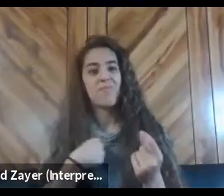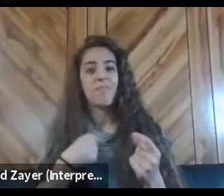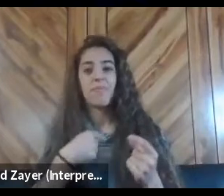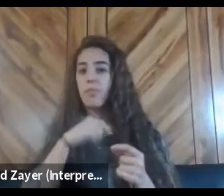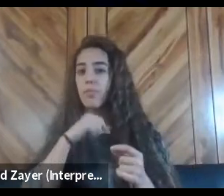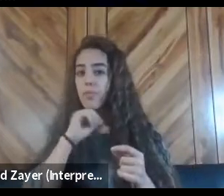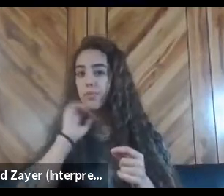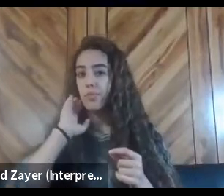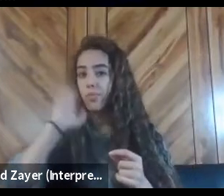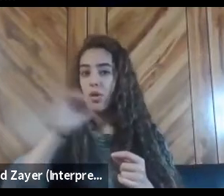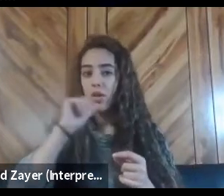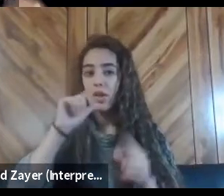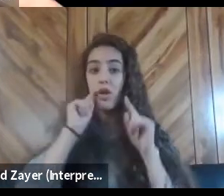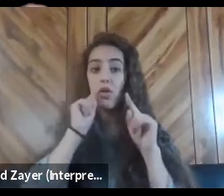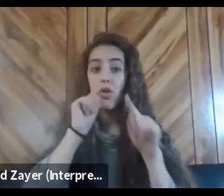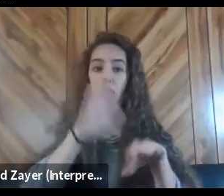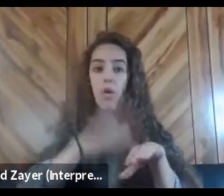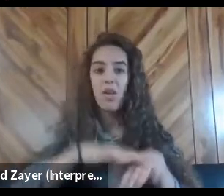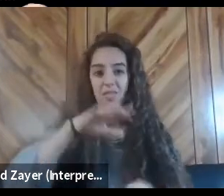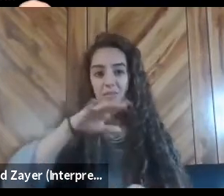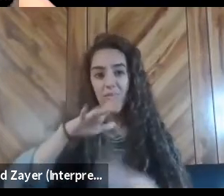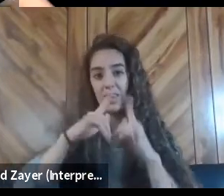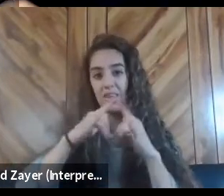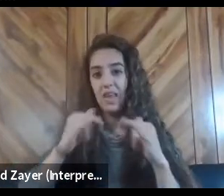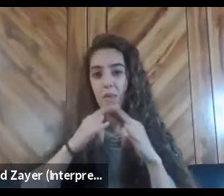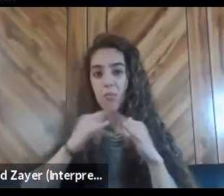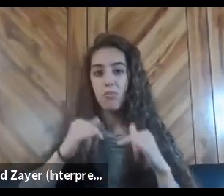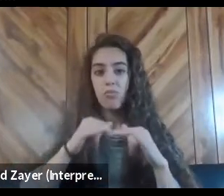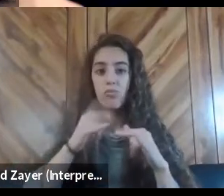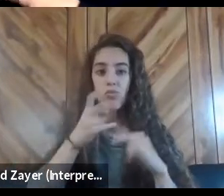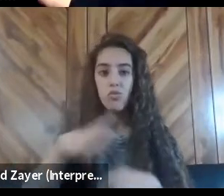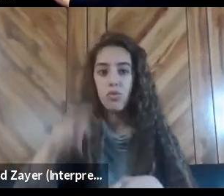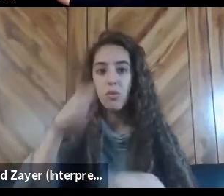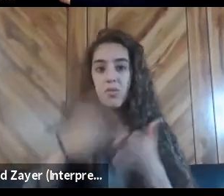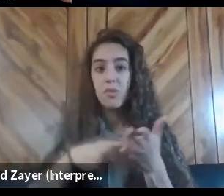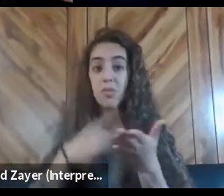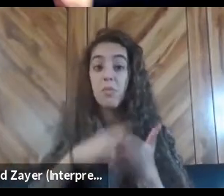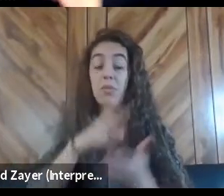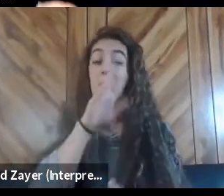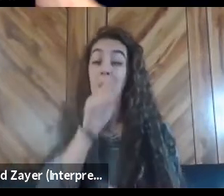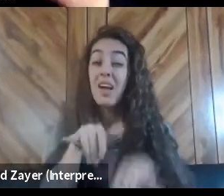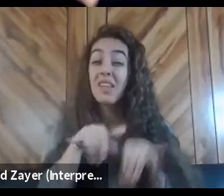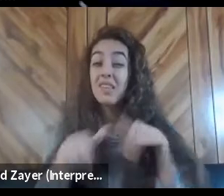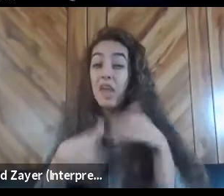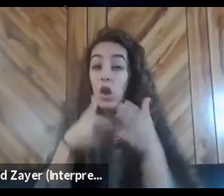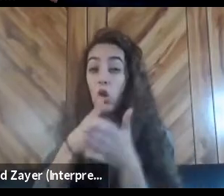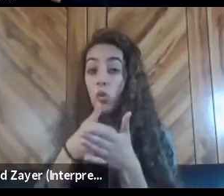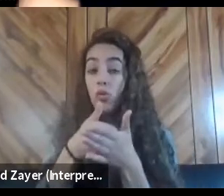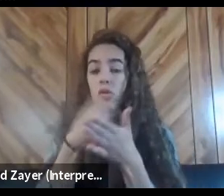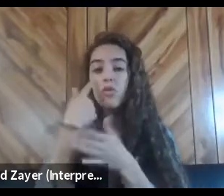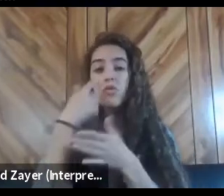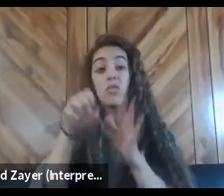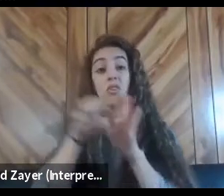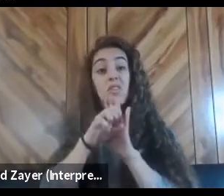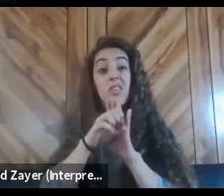But I would be nearby. So my wife and I would make a weekend for example, if they were up at a campground, upstate New York,